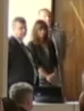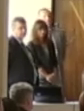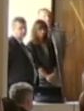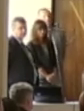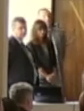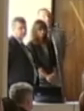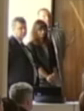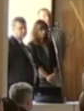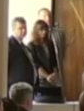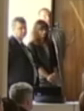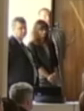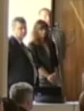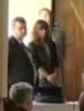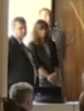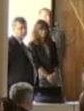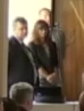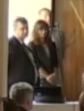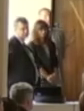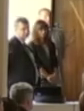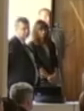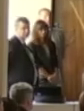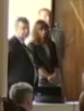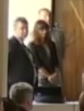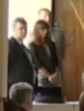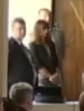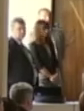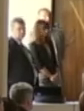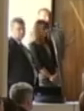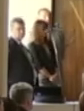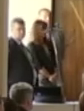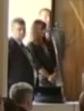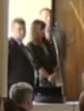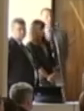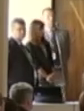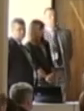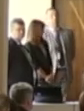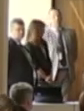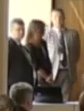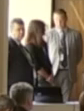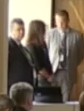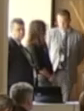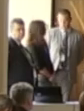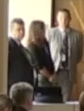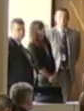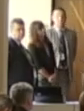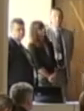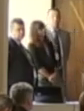sort of struck with me that I sort of thought well that's interesting and again looking at that regionally would be quite interesting you know is it to